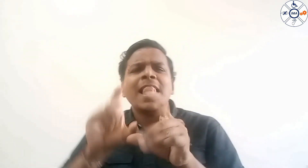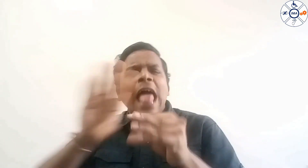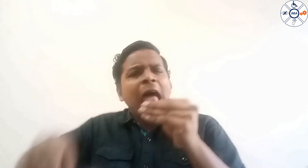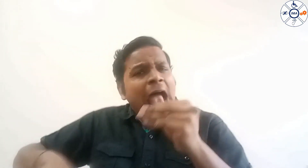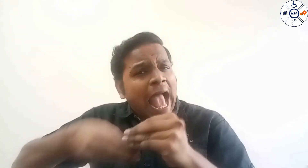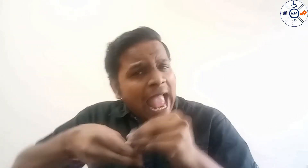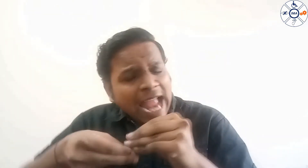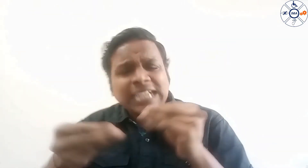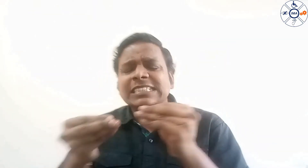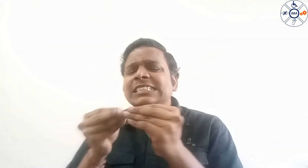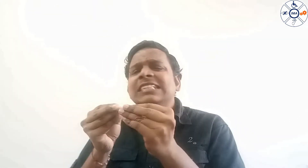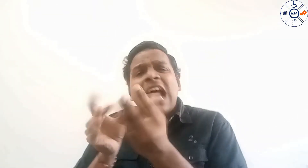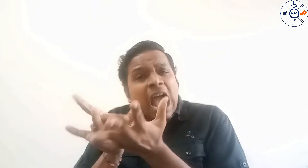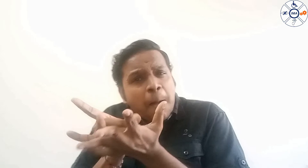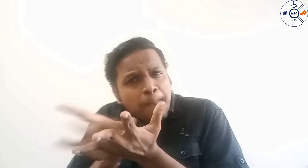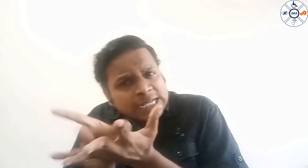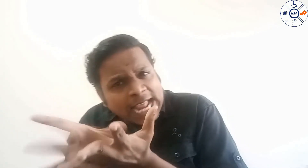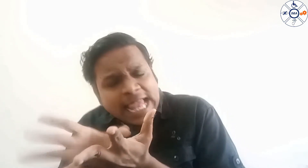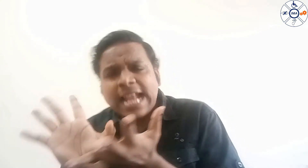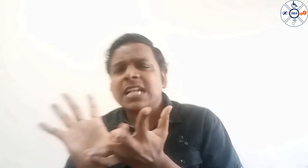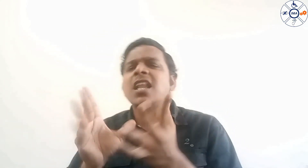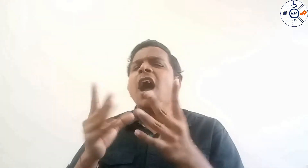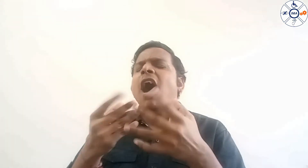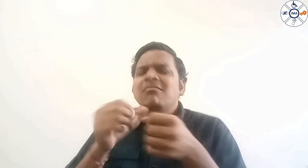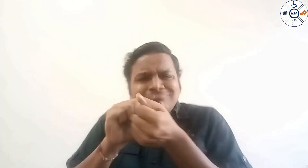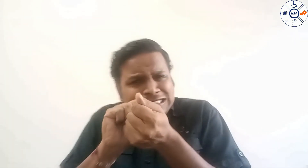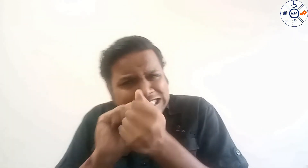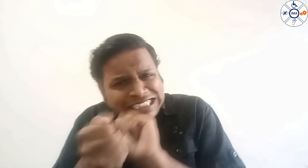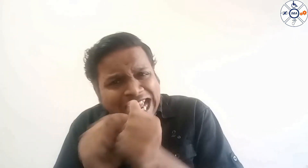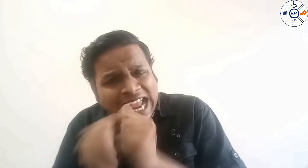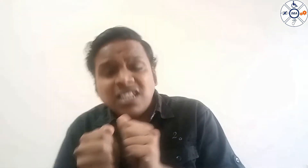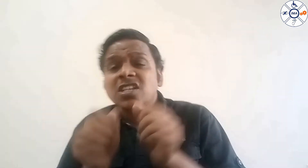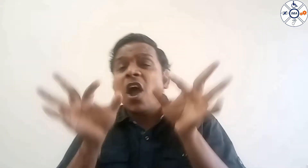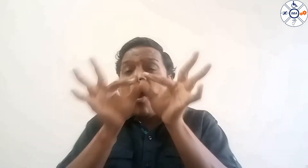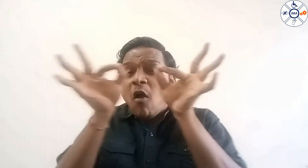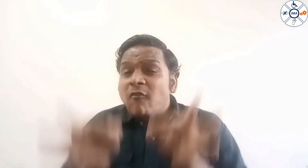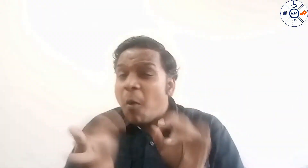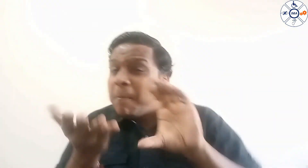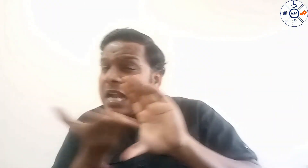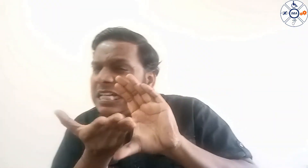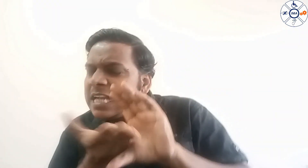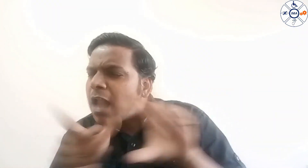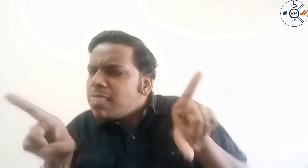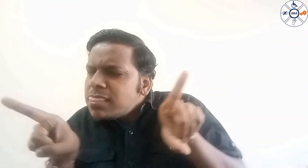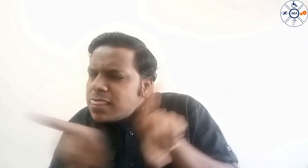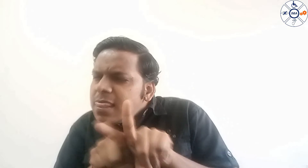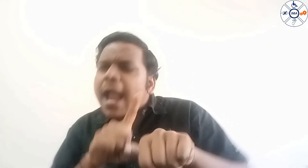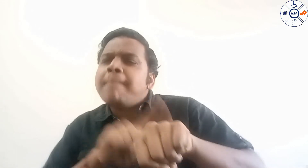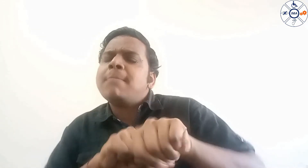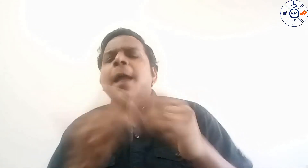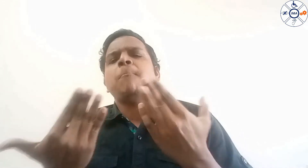People, they can add, they can edit, they can delete, they can format the file at the